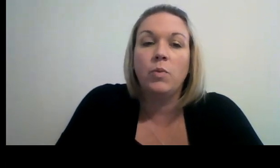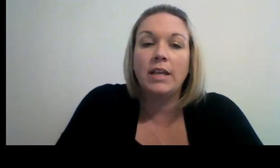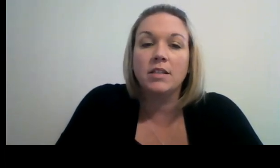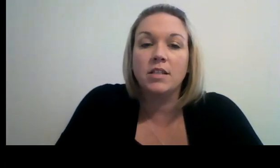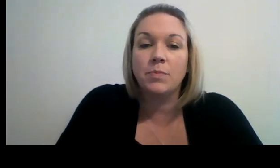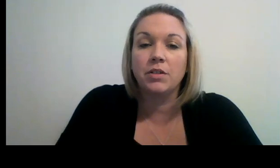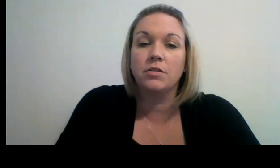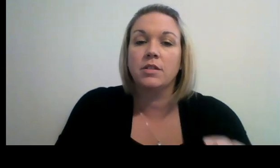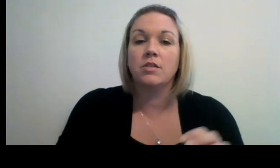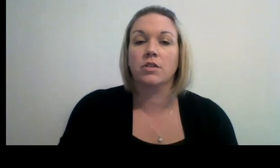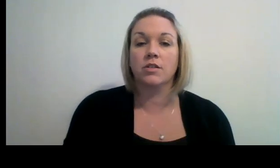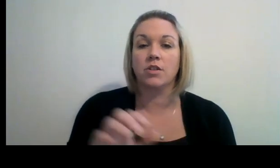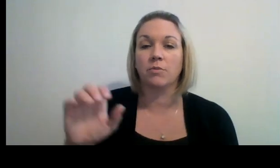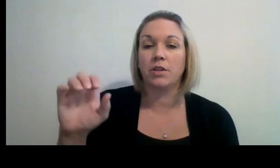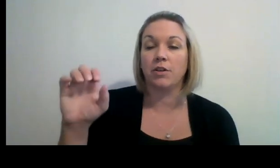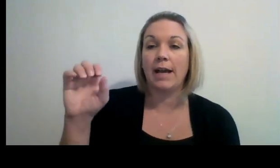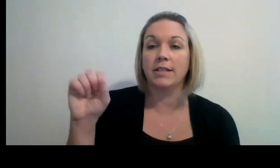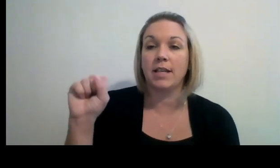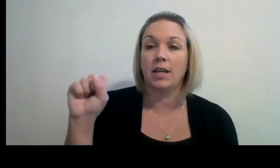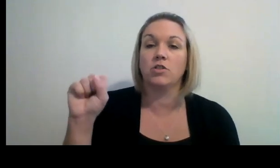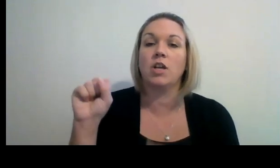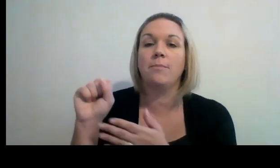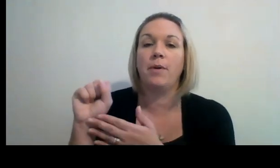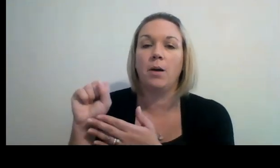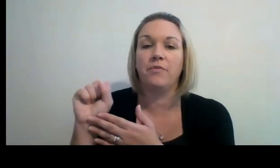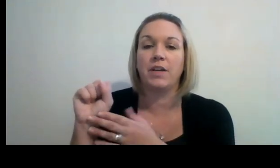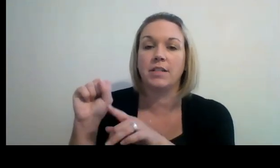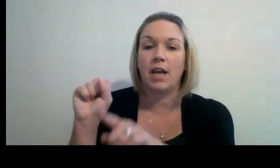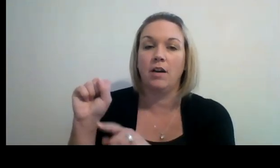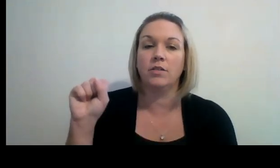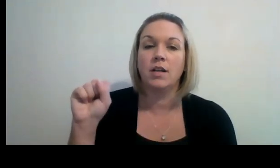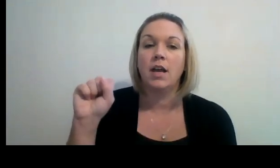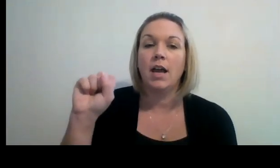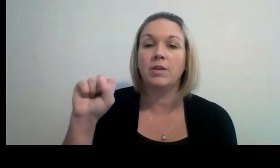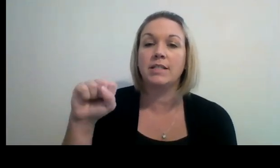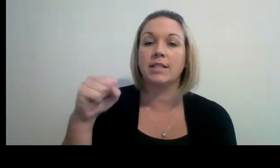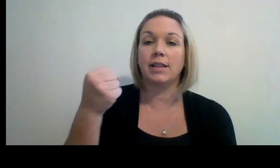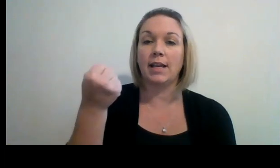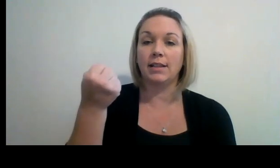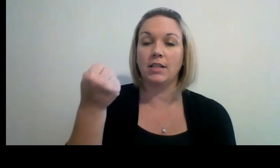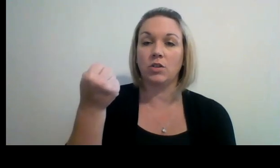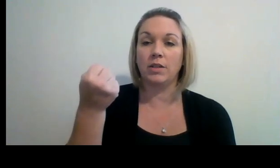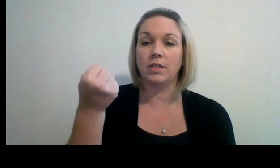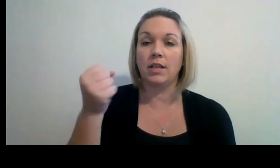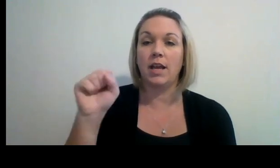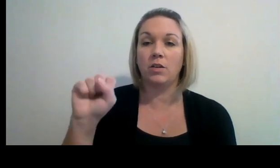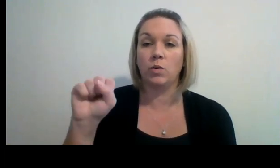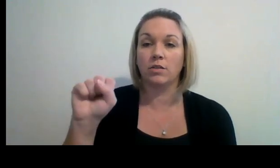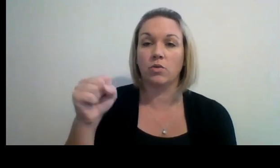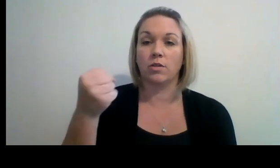way this is produced is you're going to start with your "S" hand shape, palm facing out, and we slightly twist it inward toward